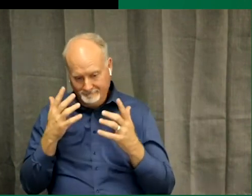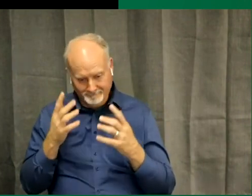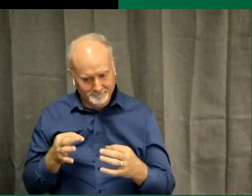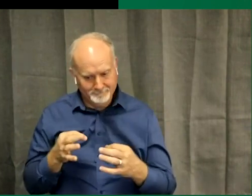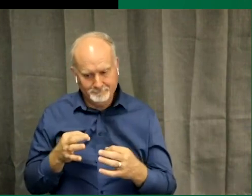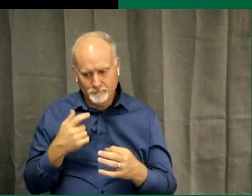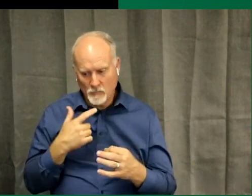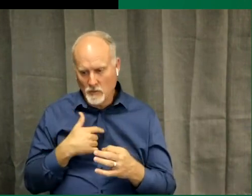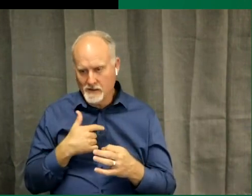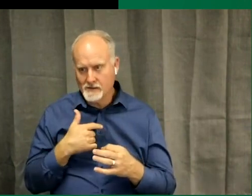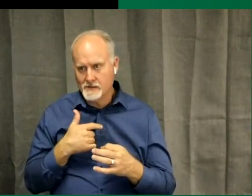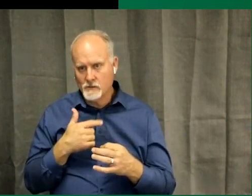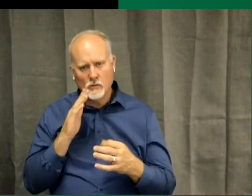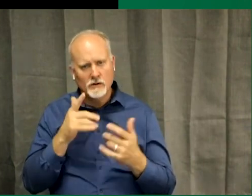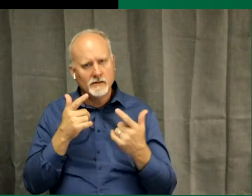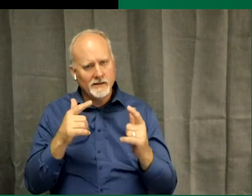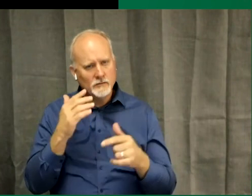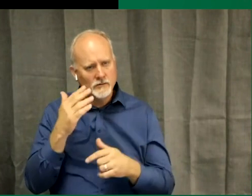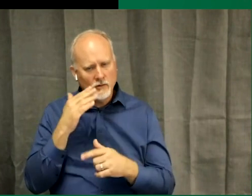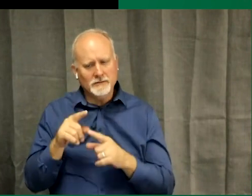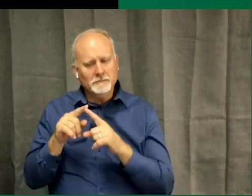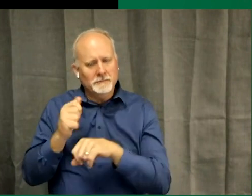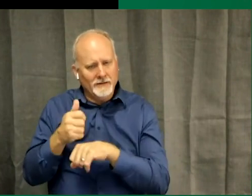informed decisions based on the number of students who are left